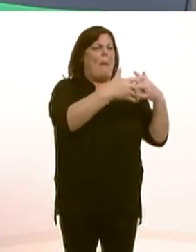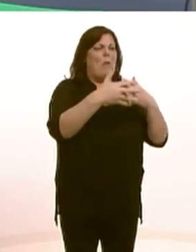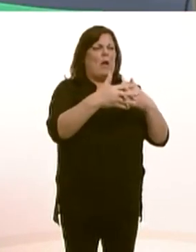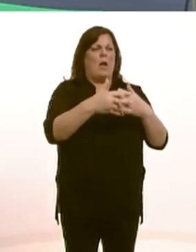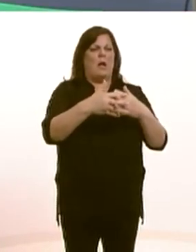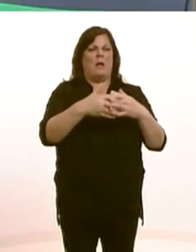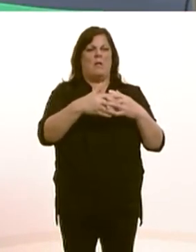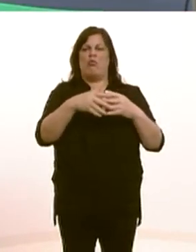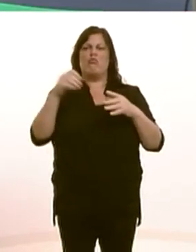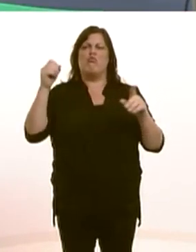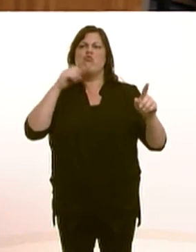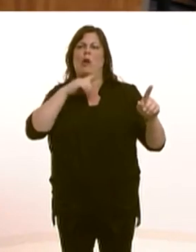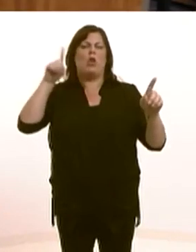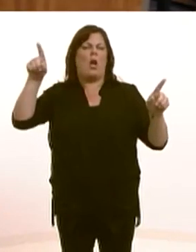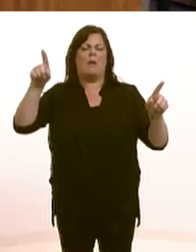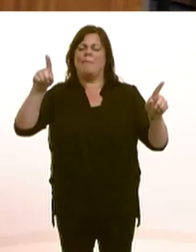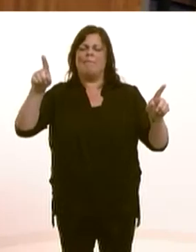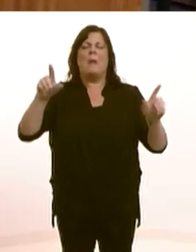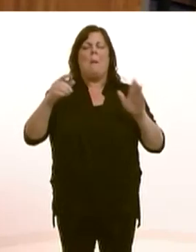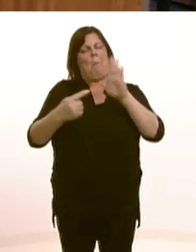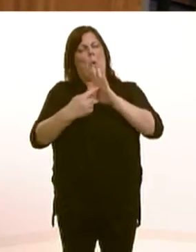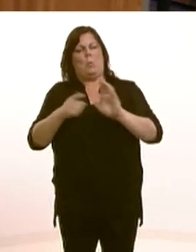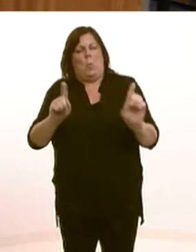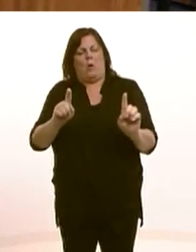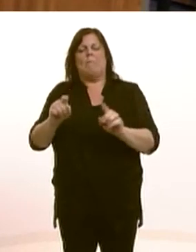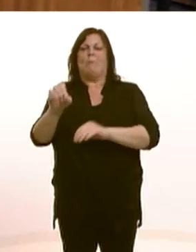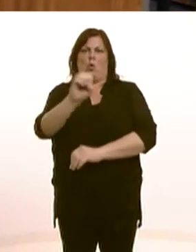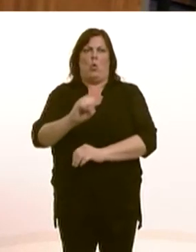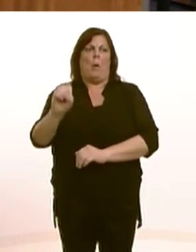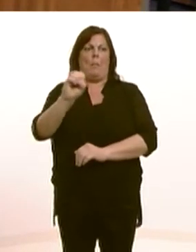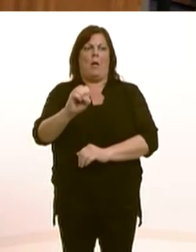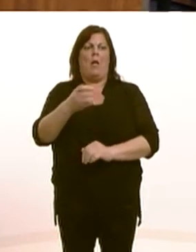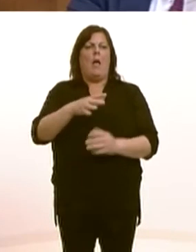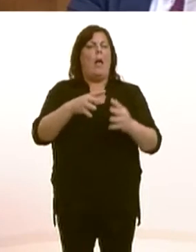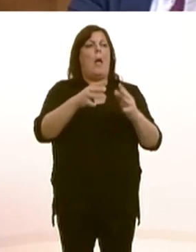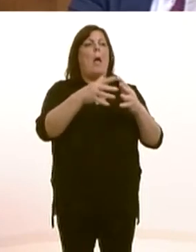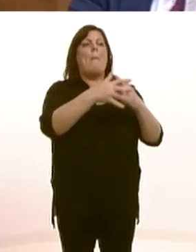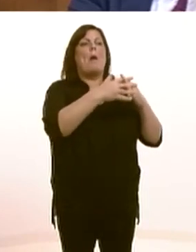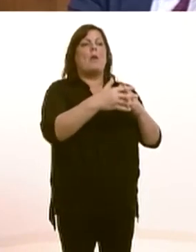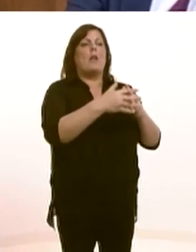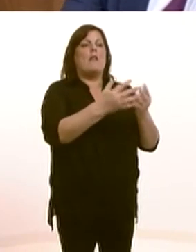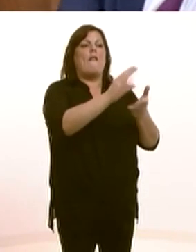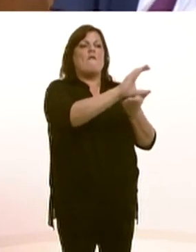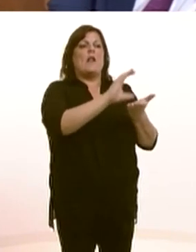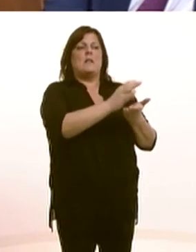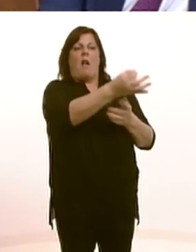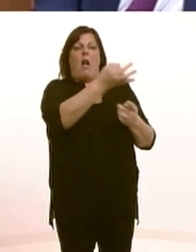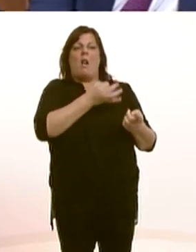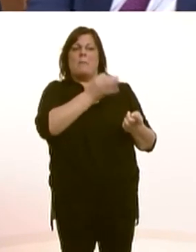That is the question that was being asked of me by US investors when I was in the US. If he had been there, he wouldnít even have given them an answer.